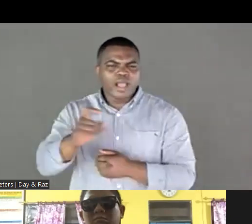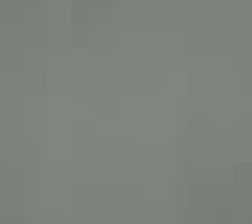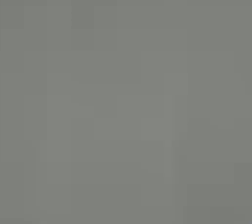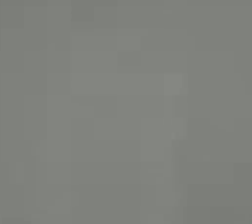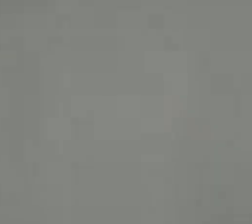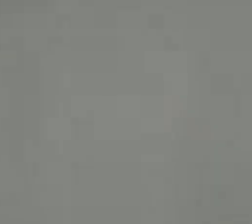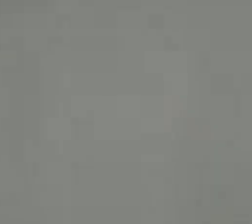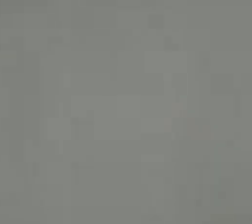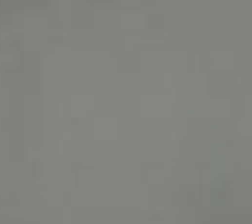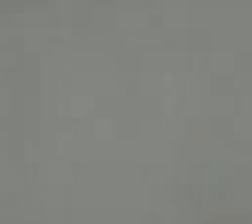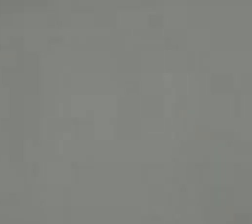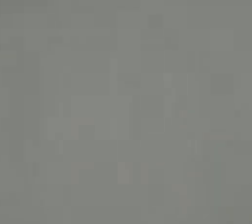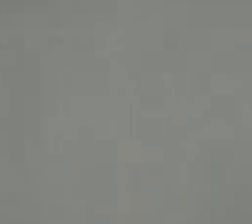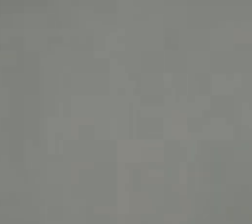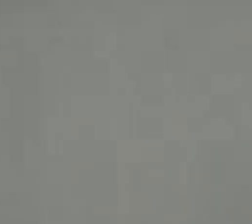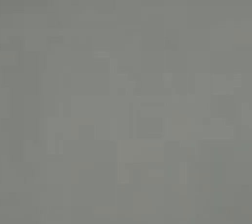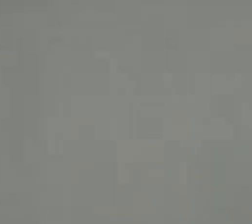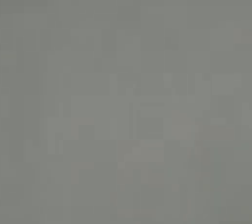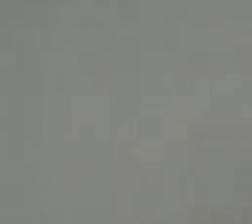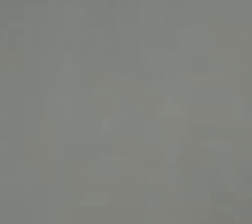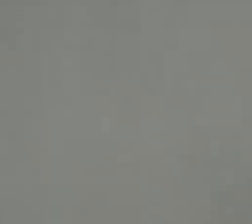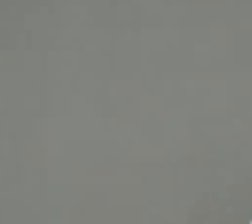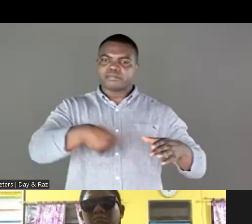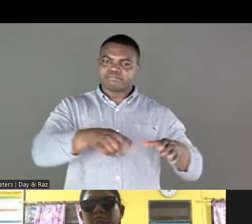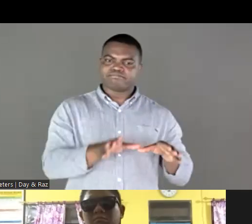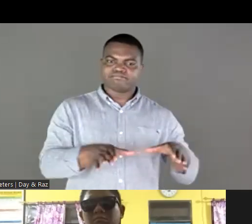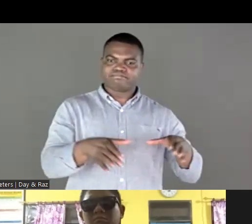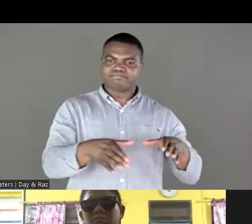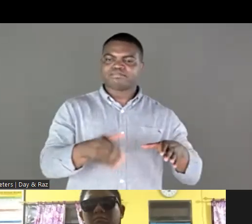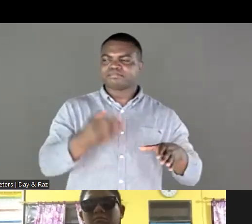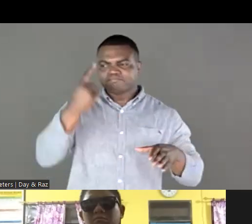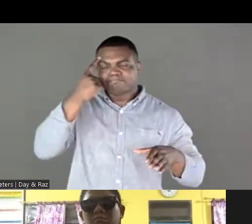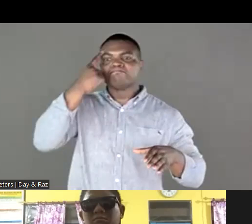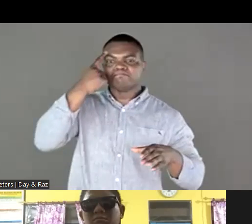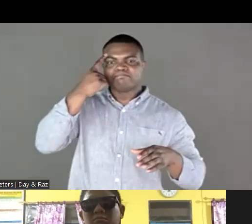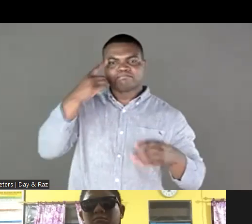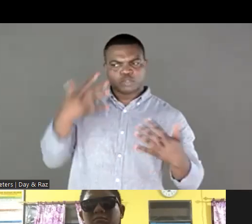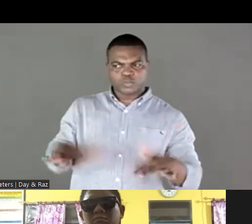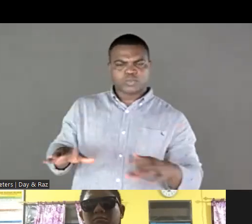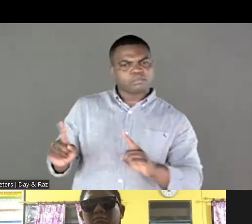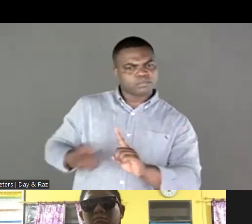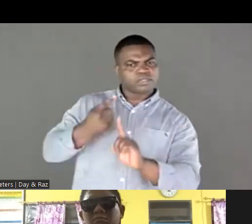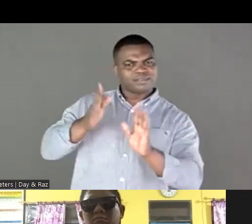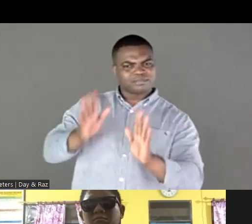capacity and influence and active meaningful development partners. So in a bid to do this,